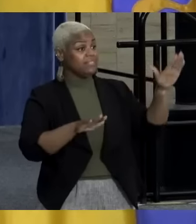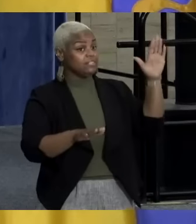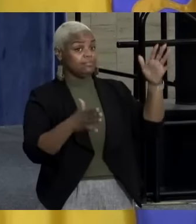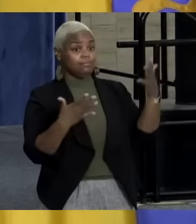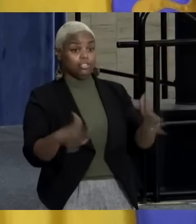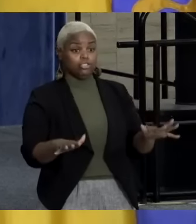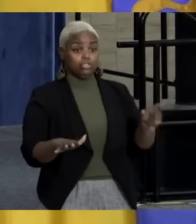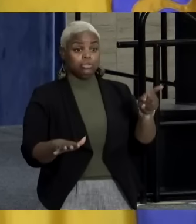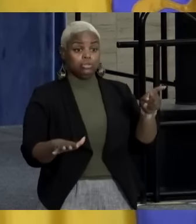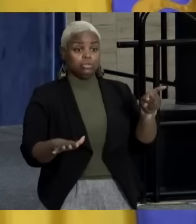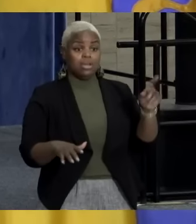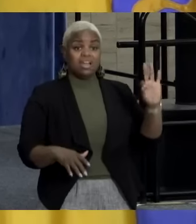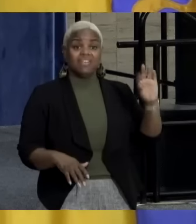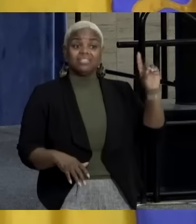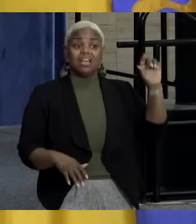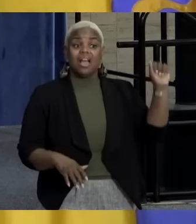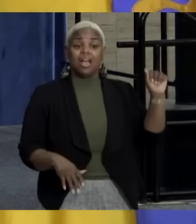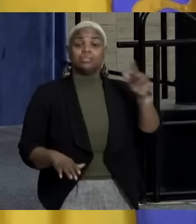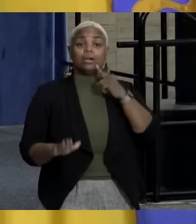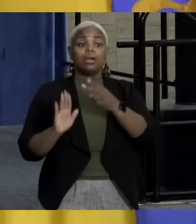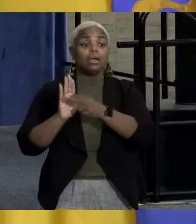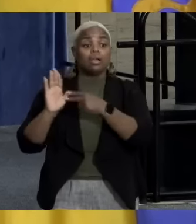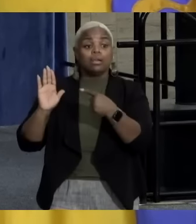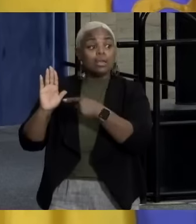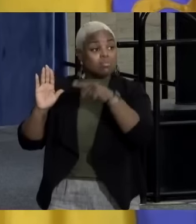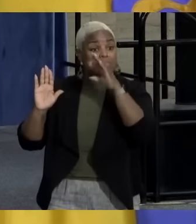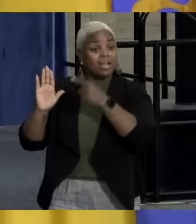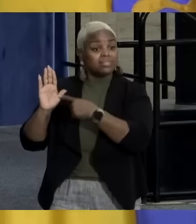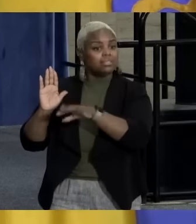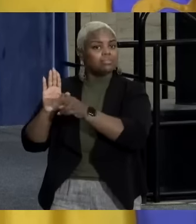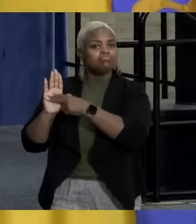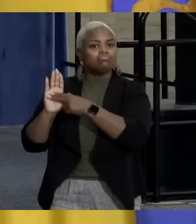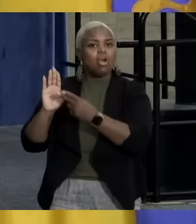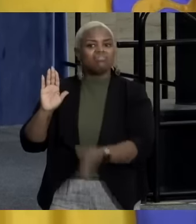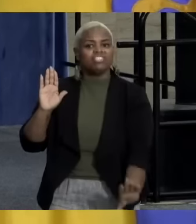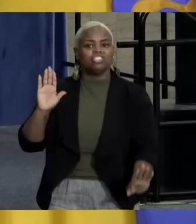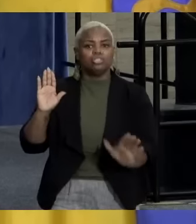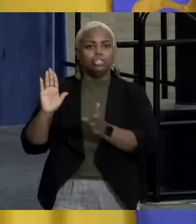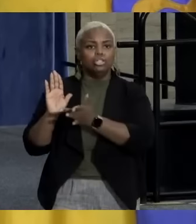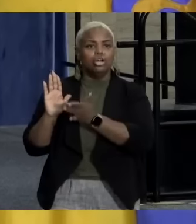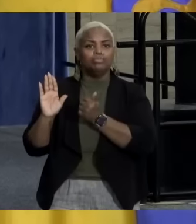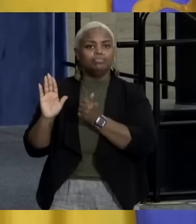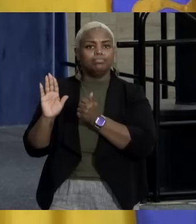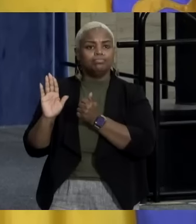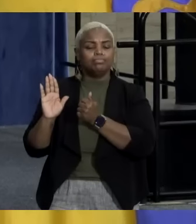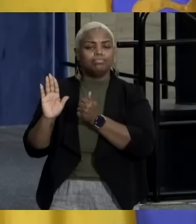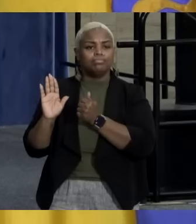today that it will remove the misleading black box warnings from all HRT products.